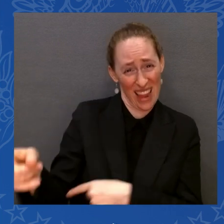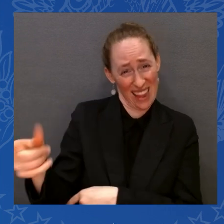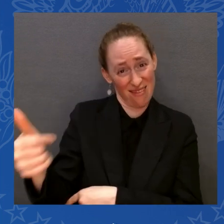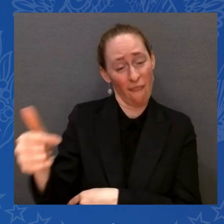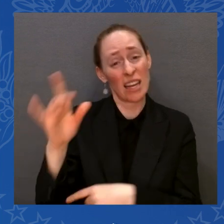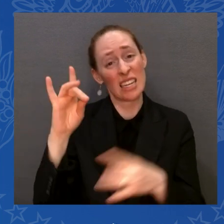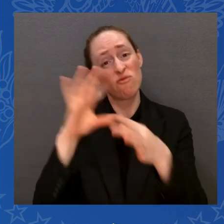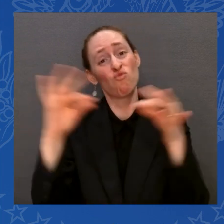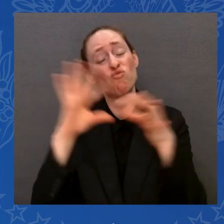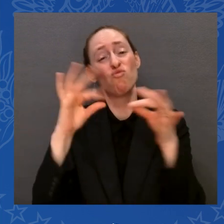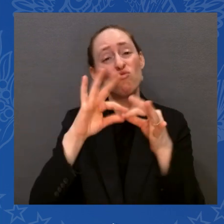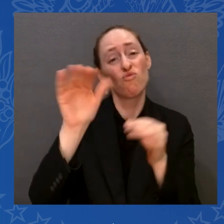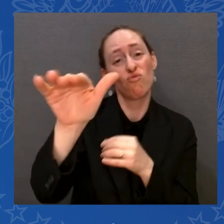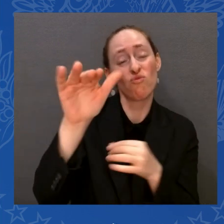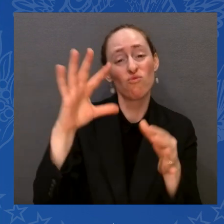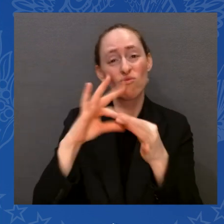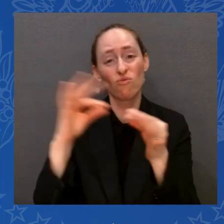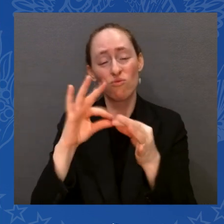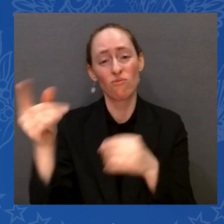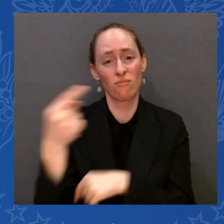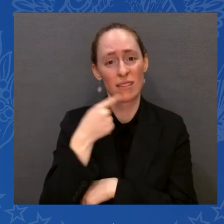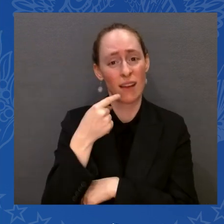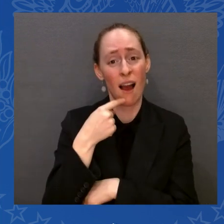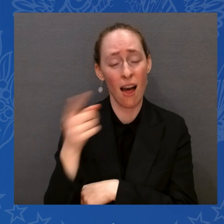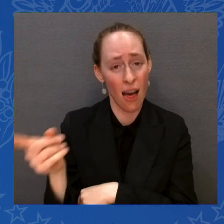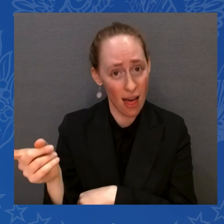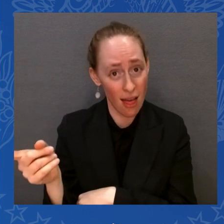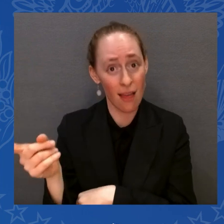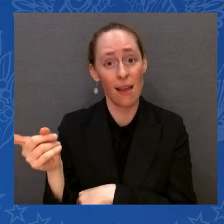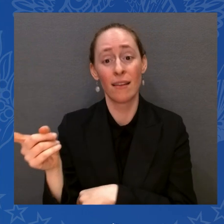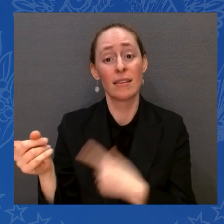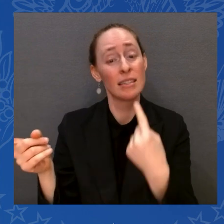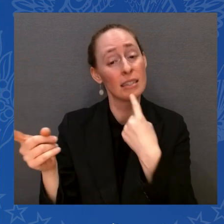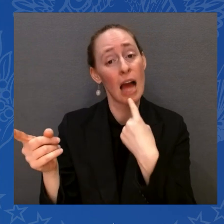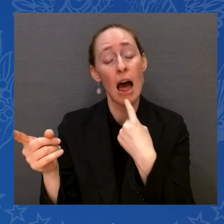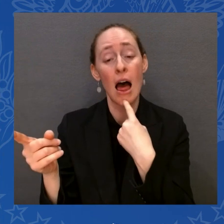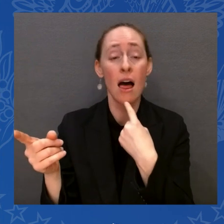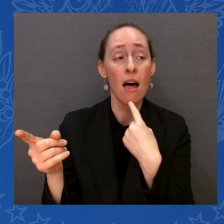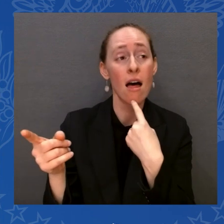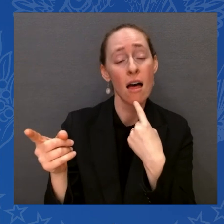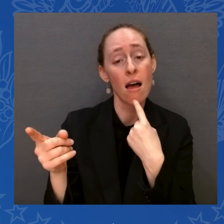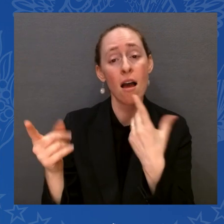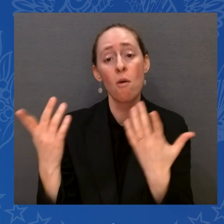I didn't say the whole part. I said, "Republicans…" -- "Leading Republicans want to cut Social Security and Medicare."